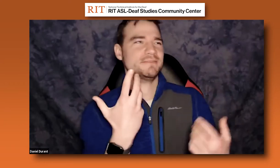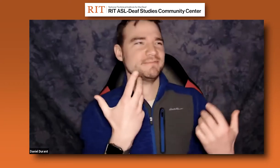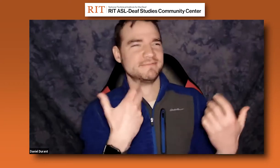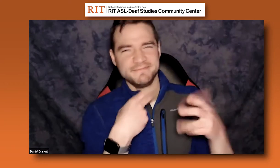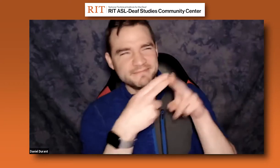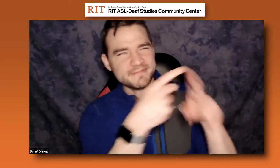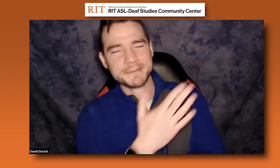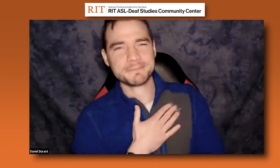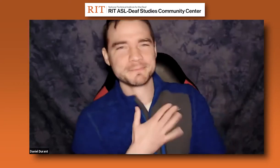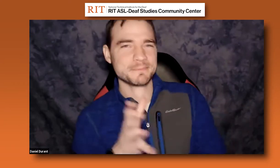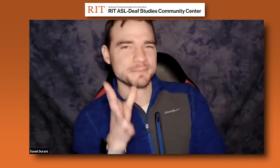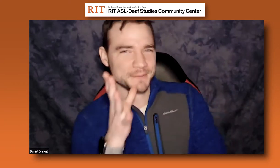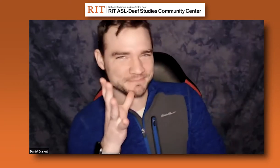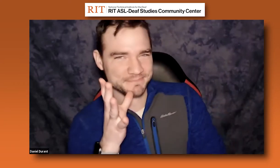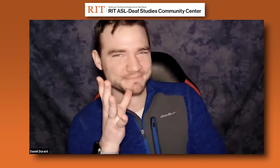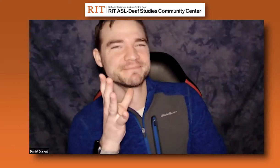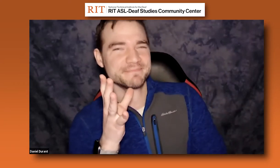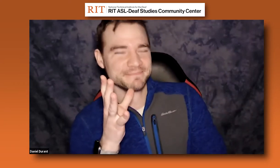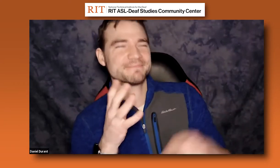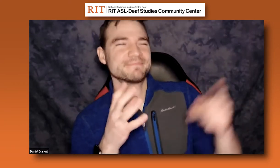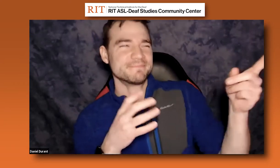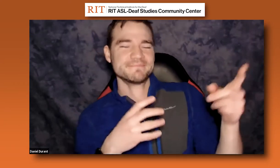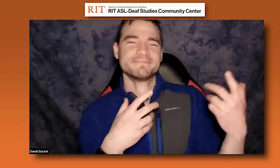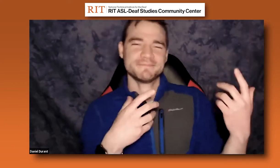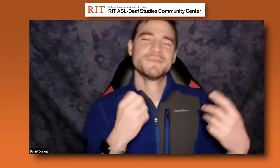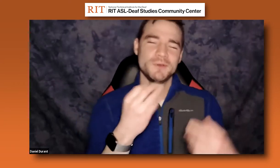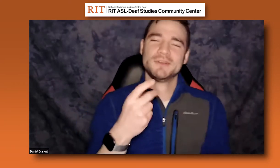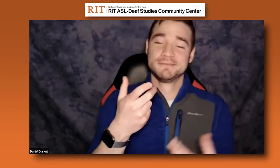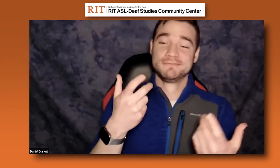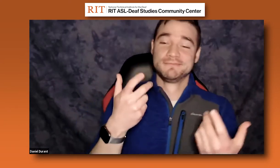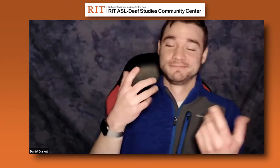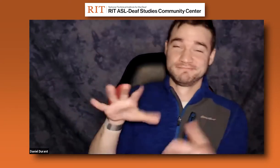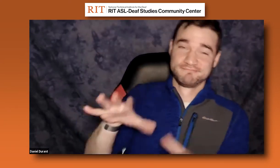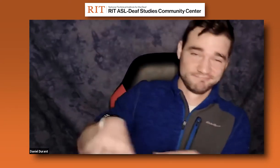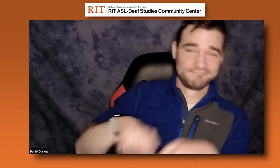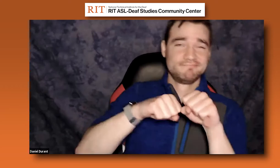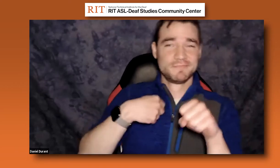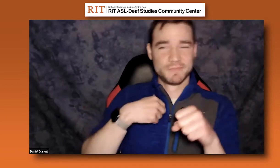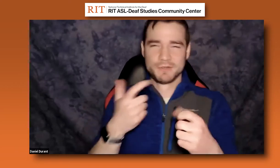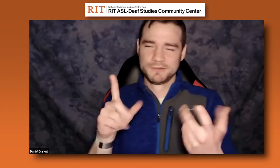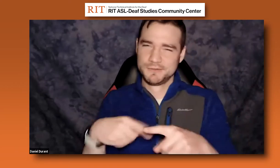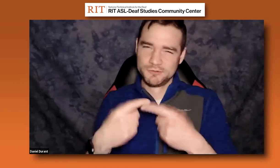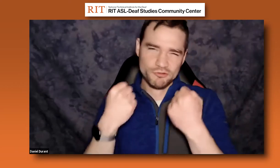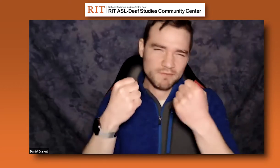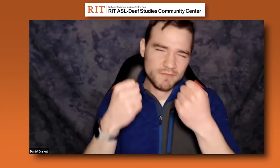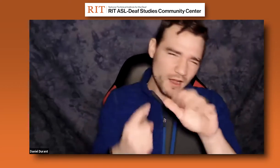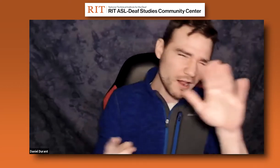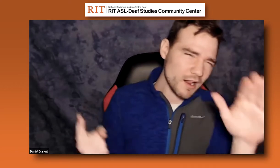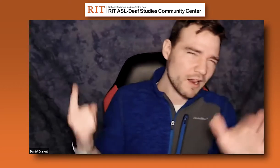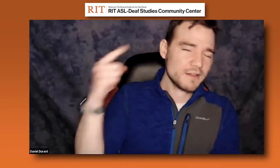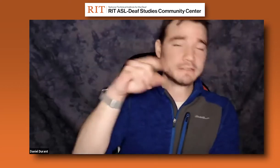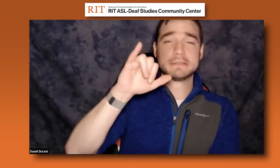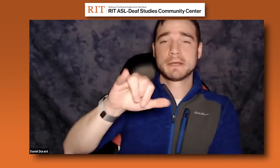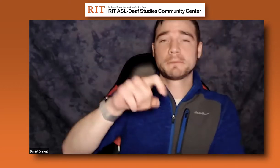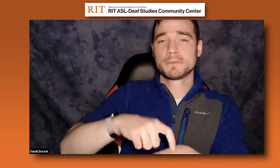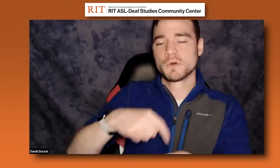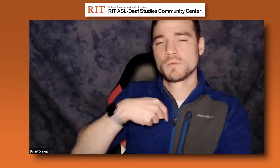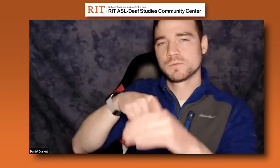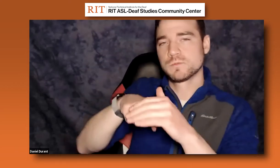I mean, I trusted her, she trusted me. She became my mom. So I was adopted.